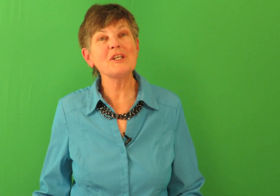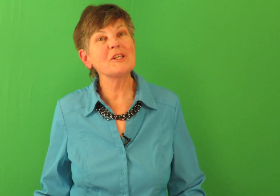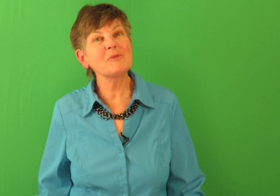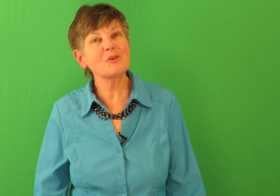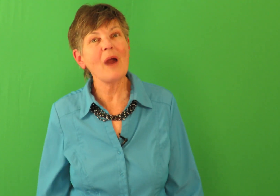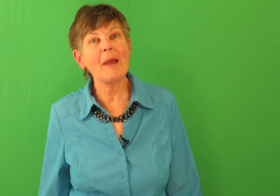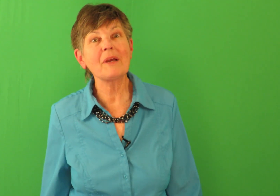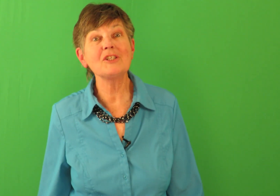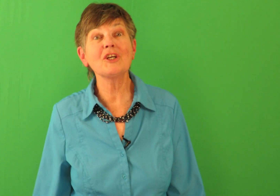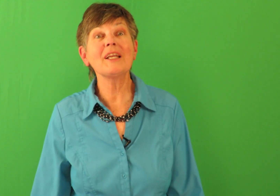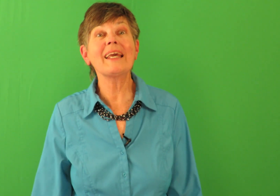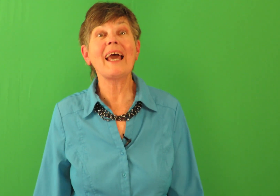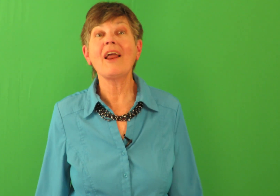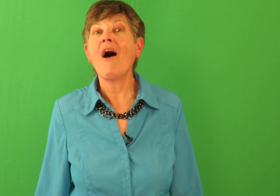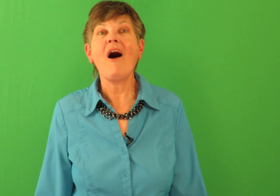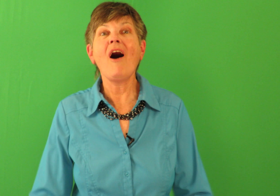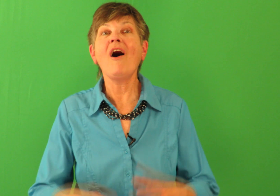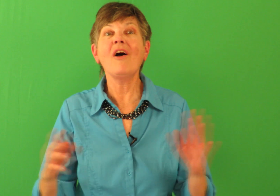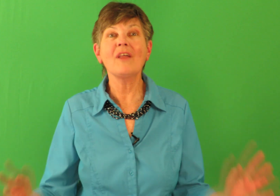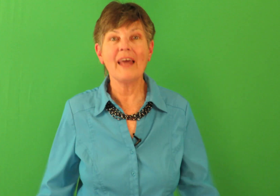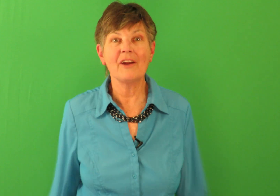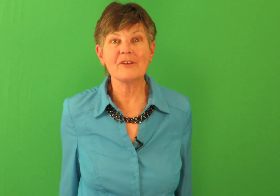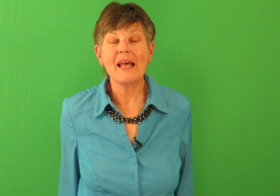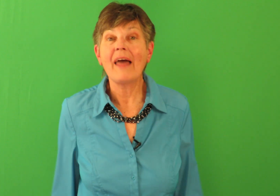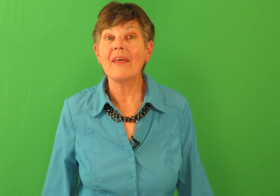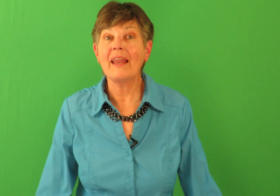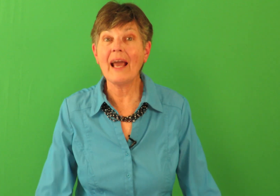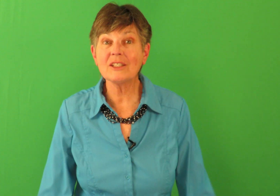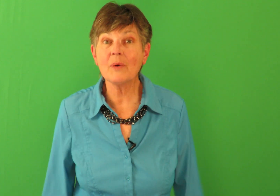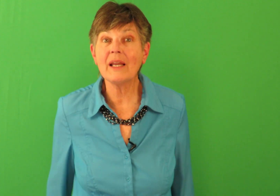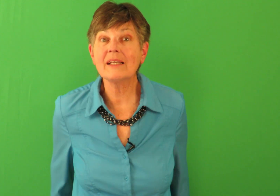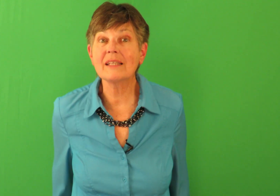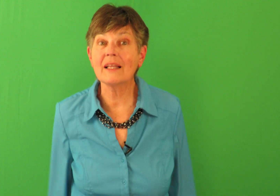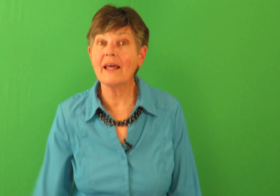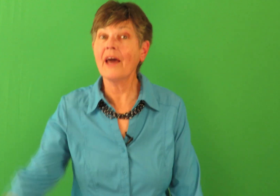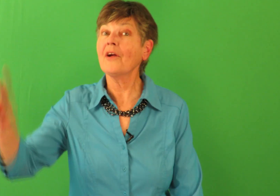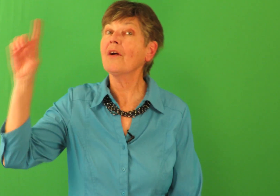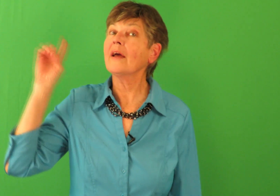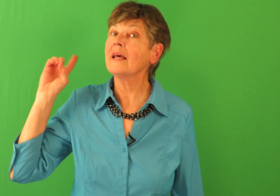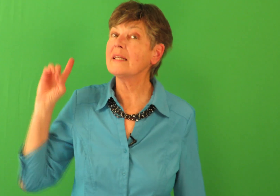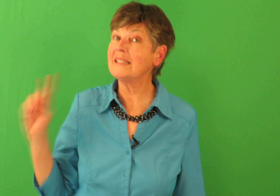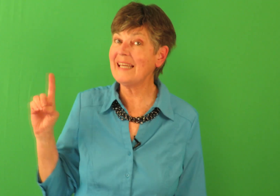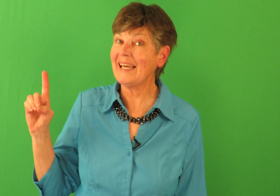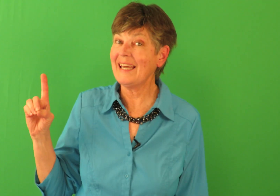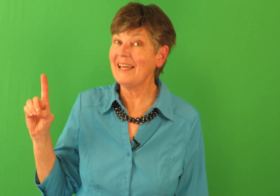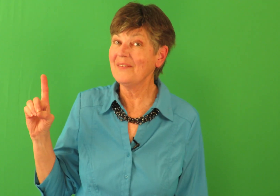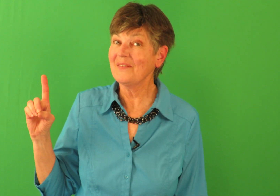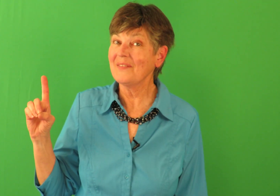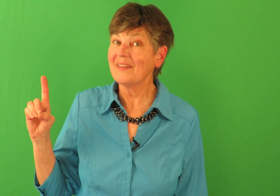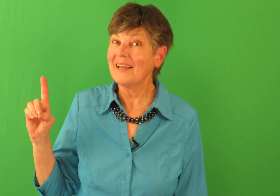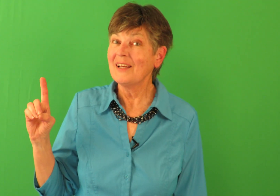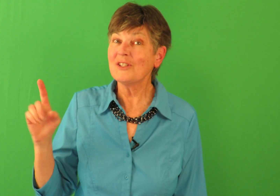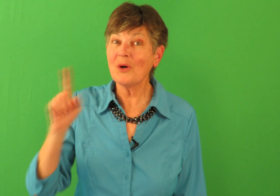subscribe cuz you're gonna get all the letters the next one is the letter D so